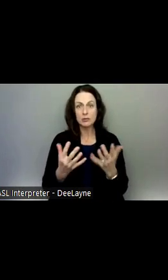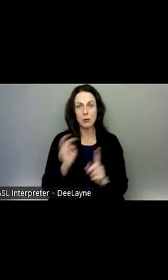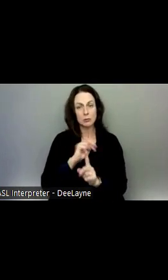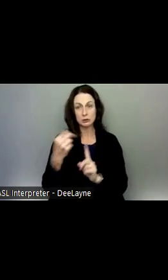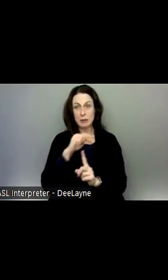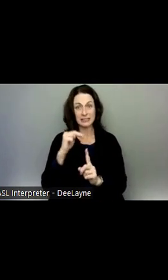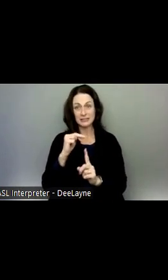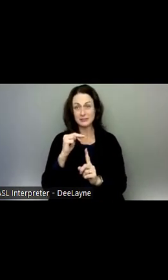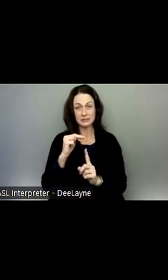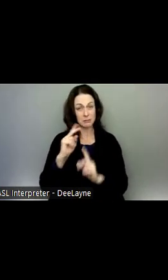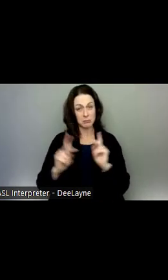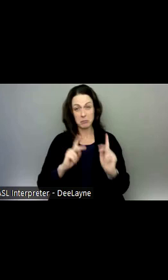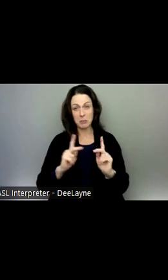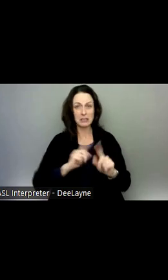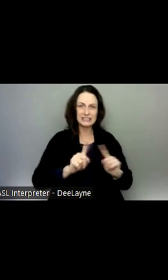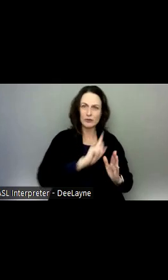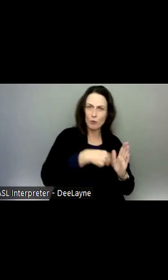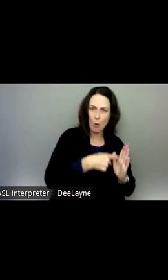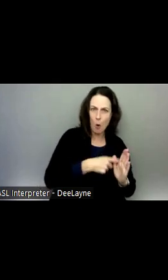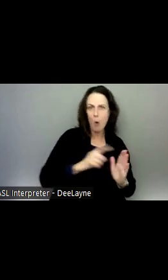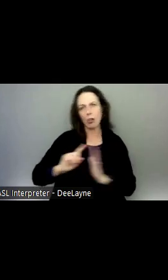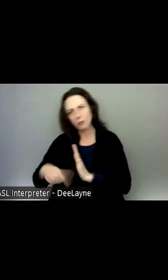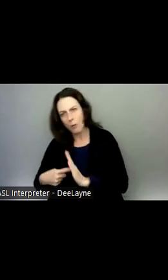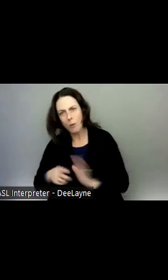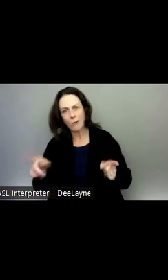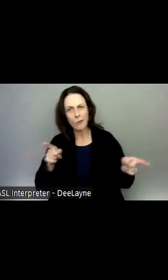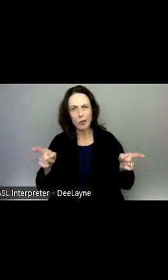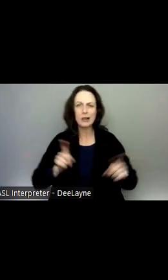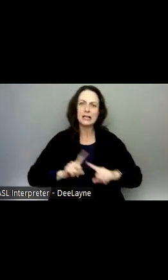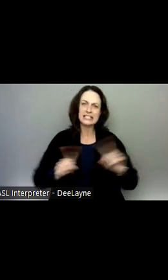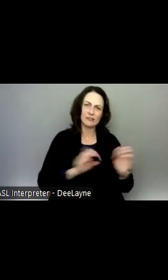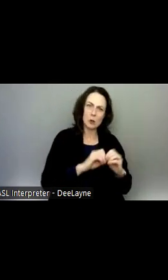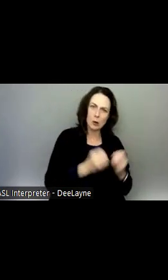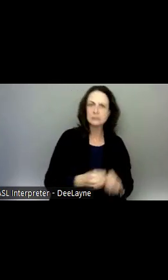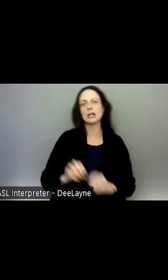from people who play different roles, from people from different organizations, et cetera, et cetera.